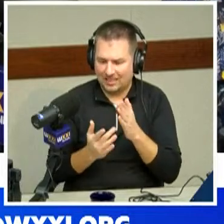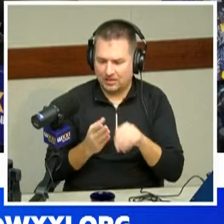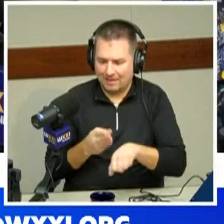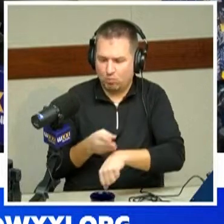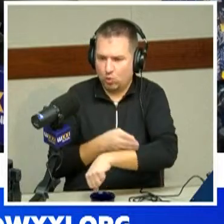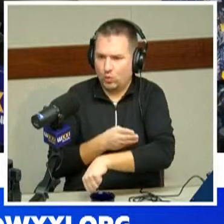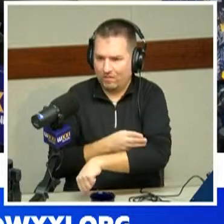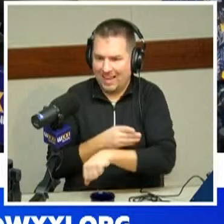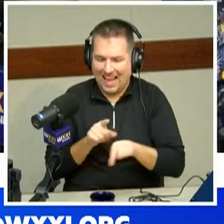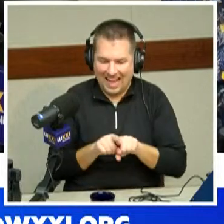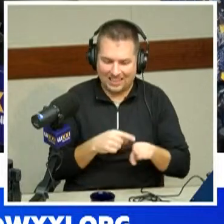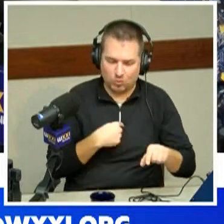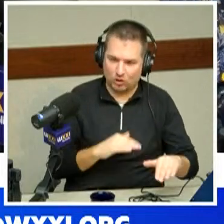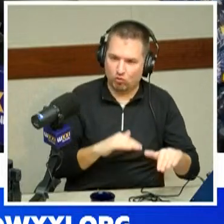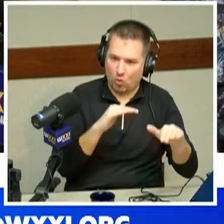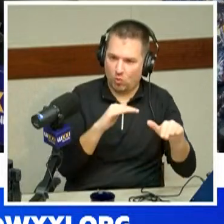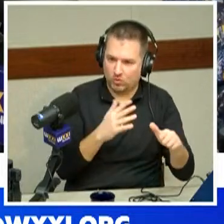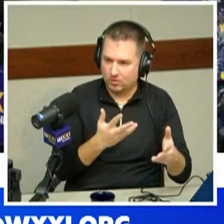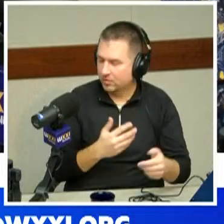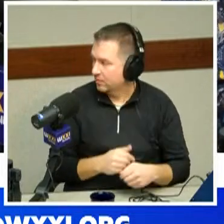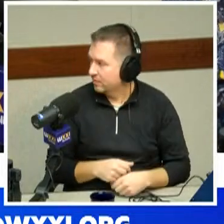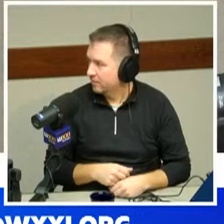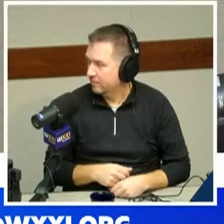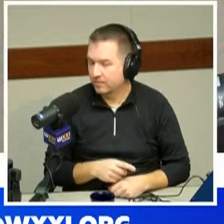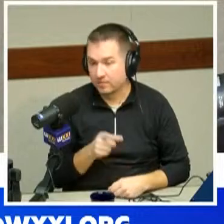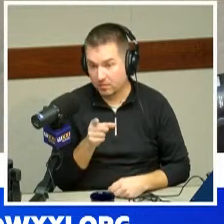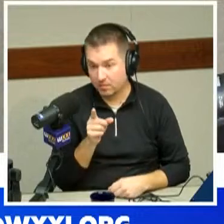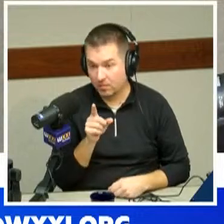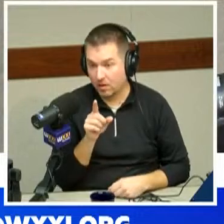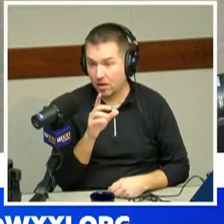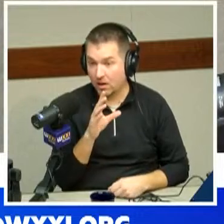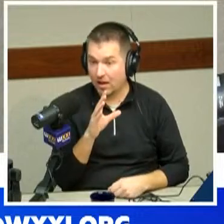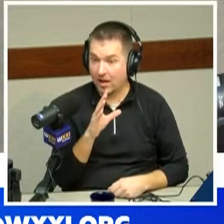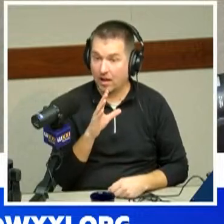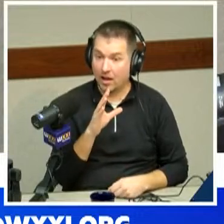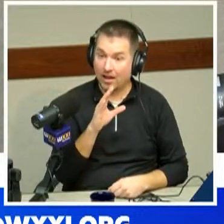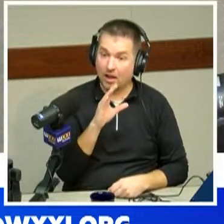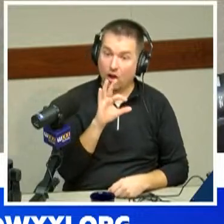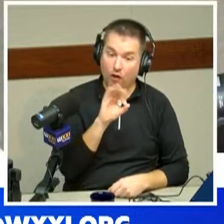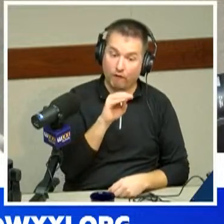and the child grow and I would think too kind of the formality informality of being in a public